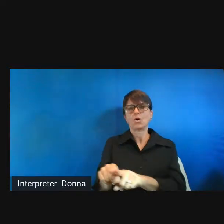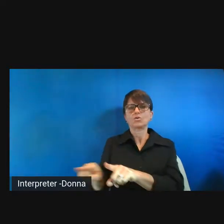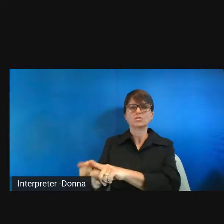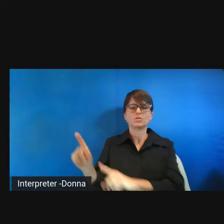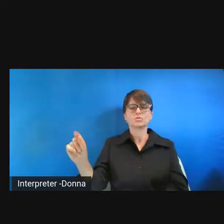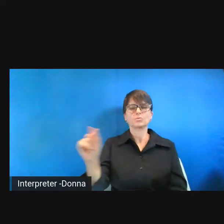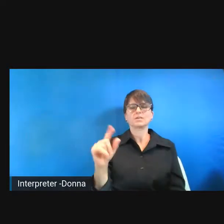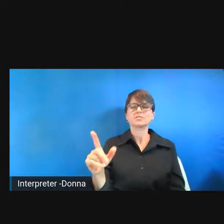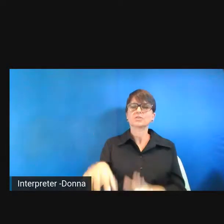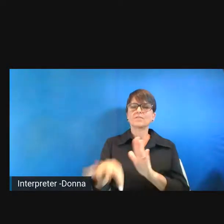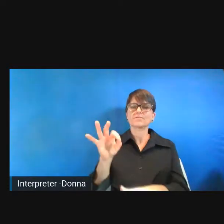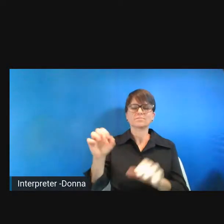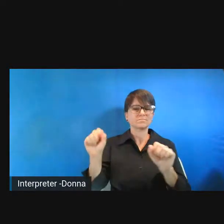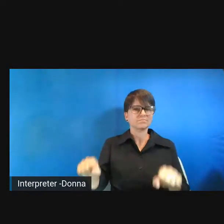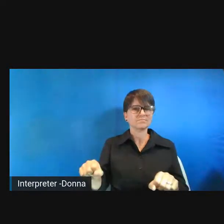for his own and can be found in the lens of